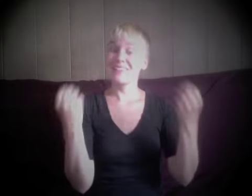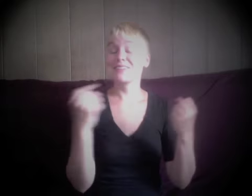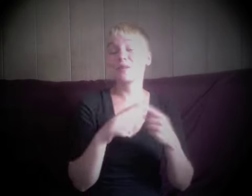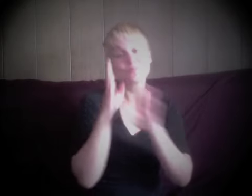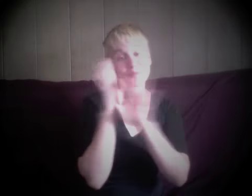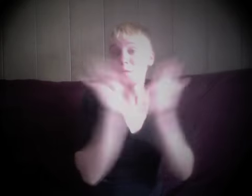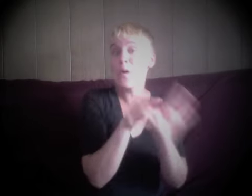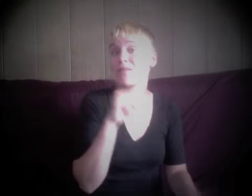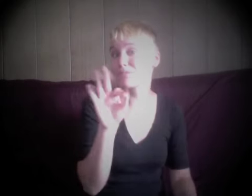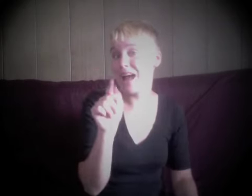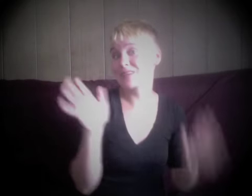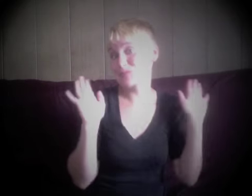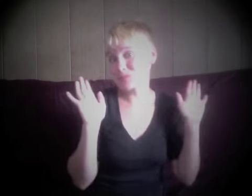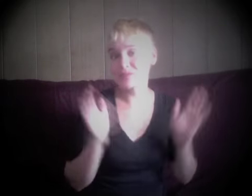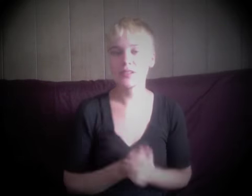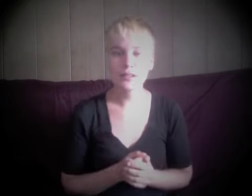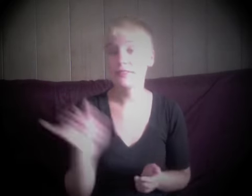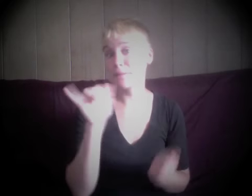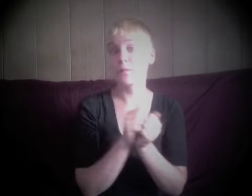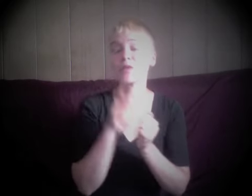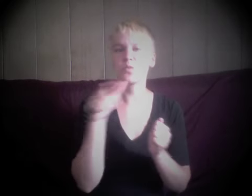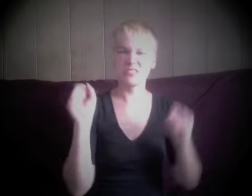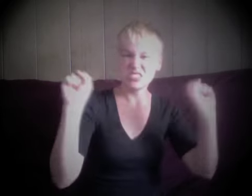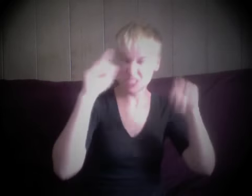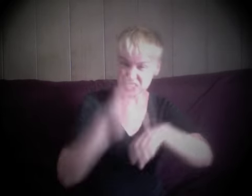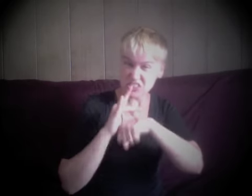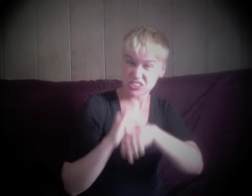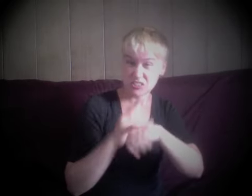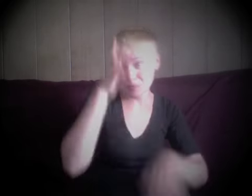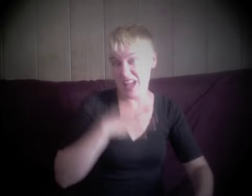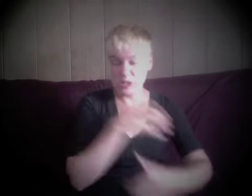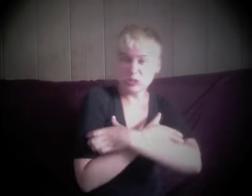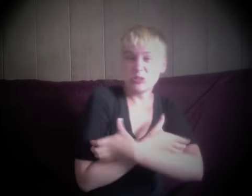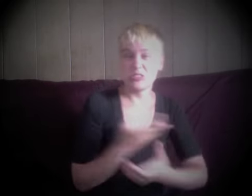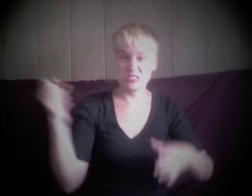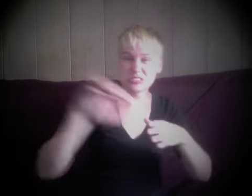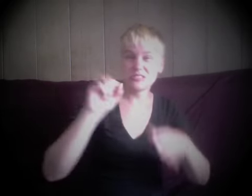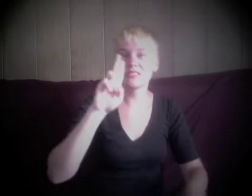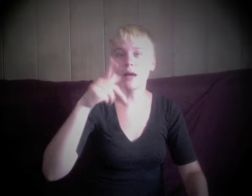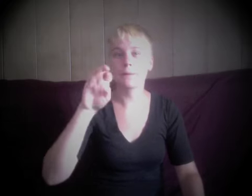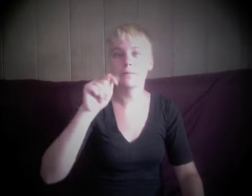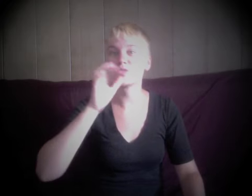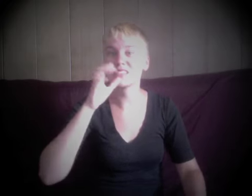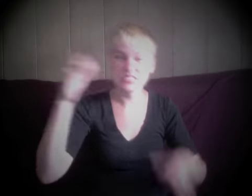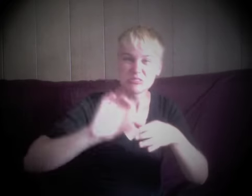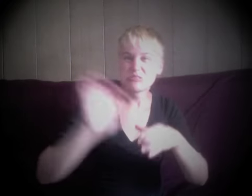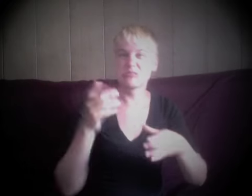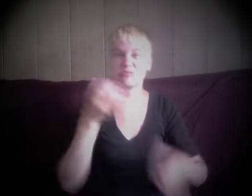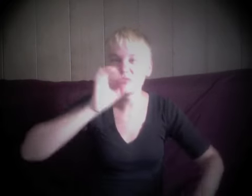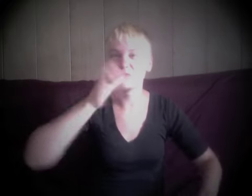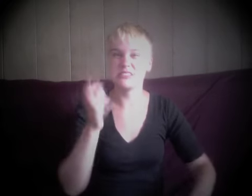People would say she's unhealthy... but she's thin. So her unhealthy lifestyle is not their business. What about the guy who is a fitness addict who spends 5 hours a day in the gym and takes numerous